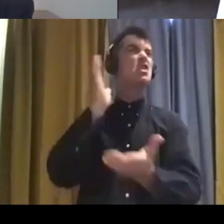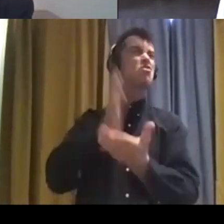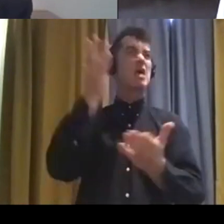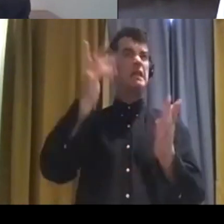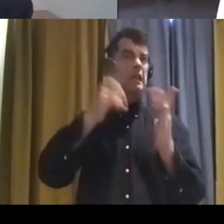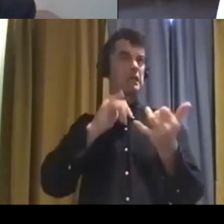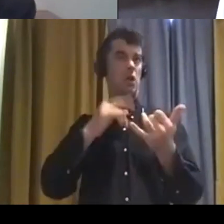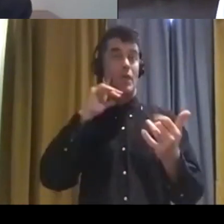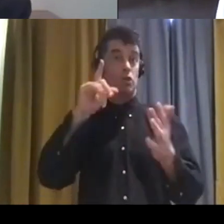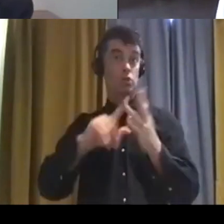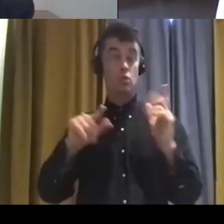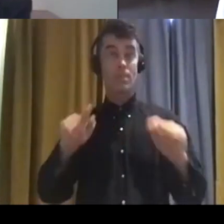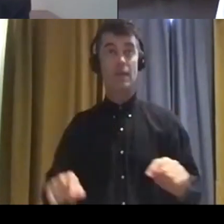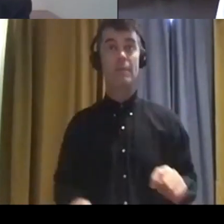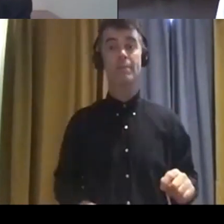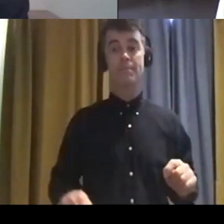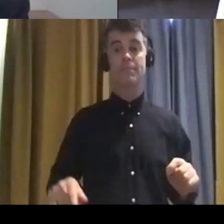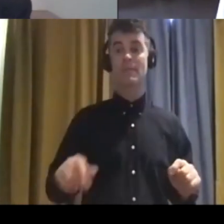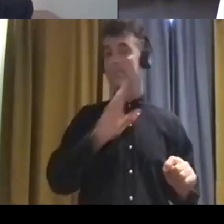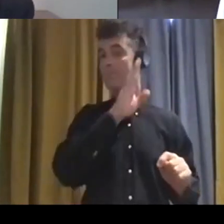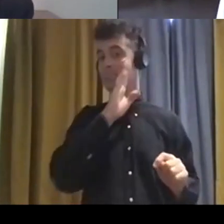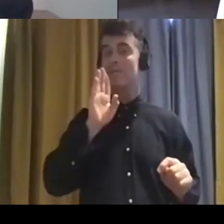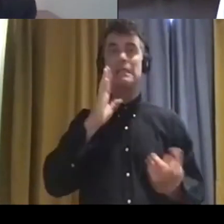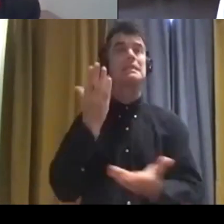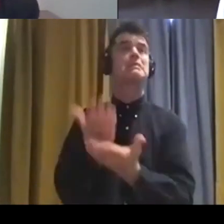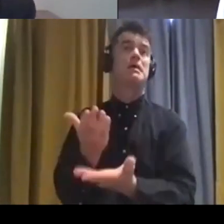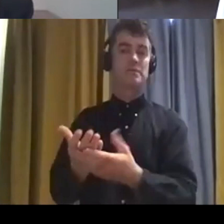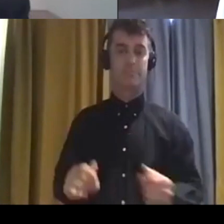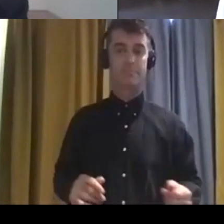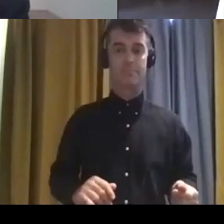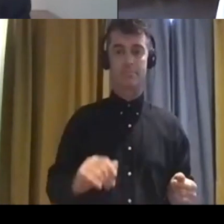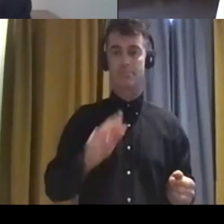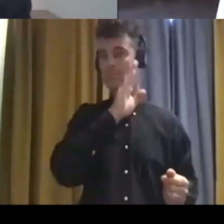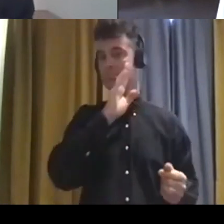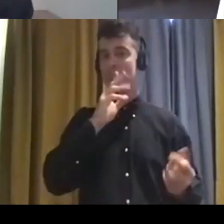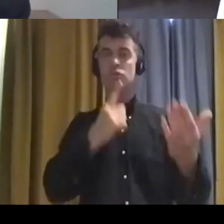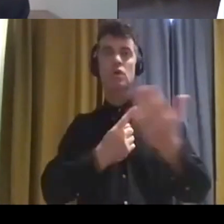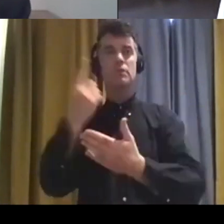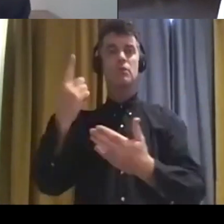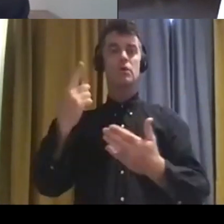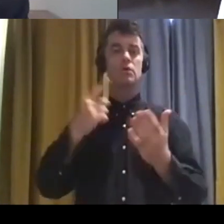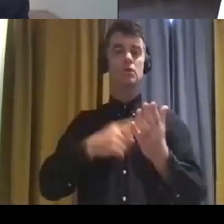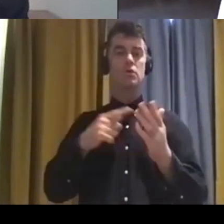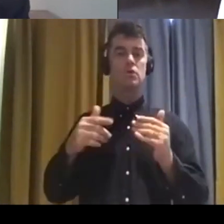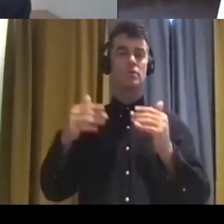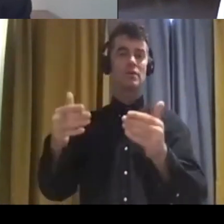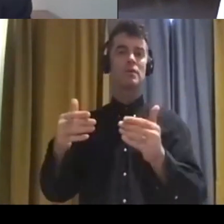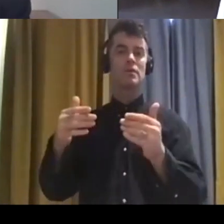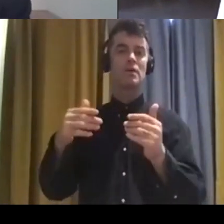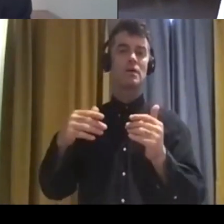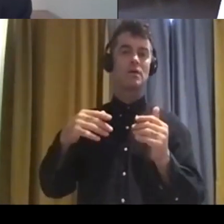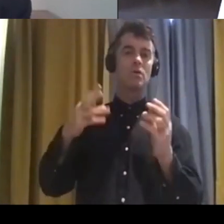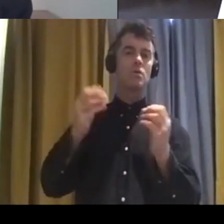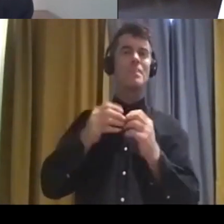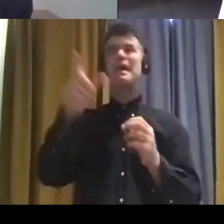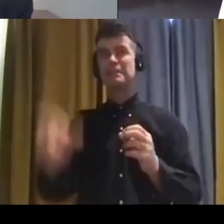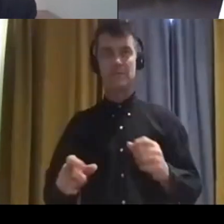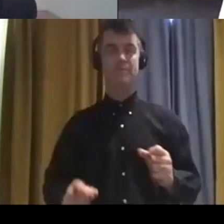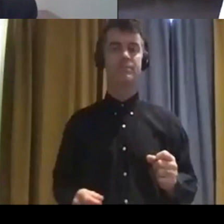do that they miss it and they miss the opportunity to go have that conversation with the customer